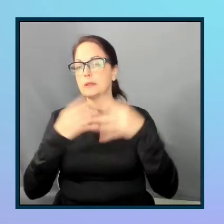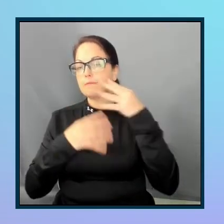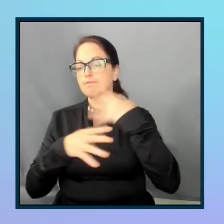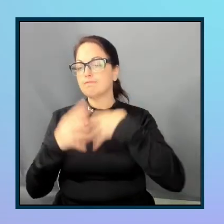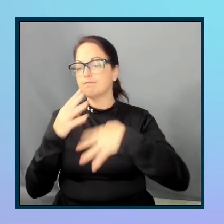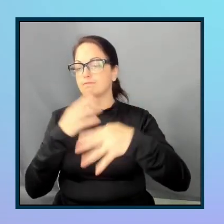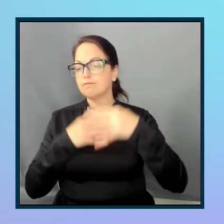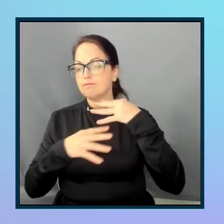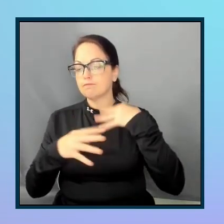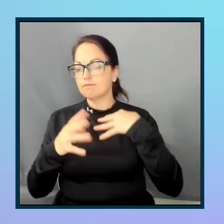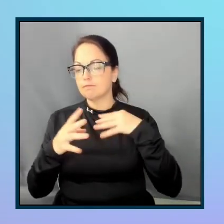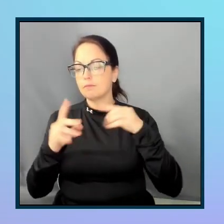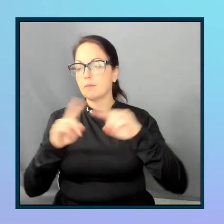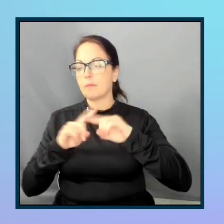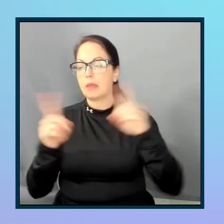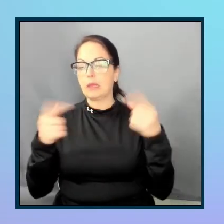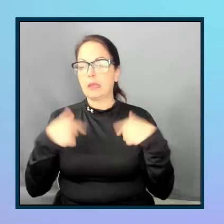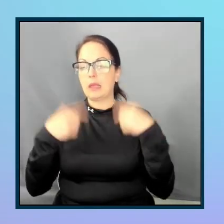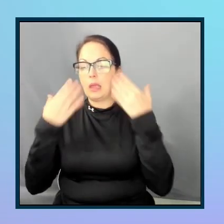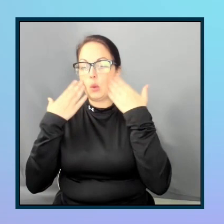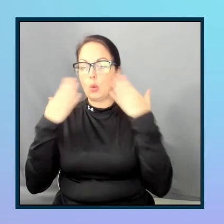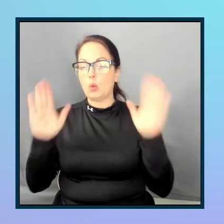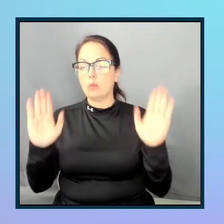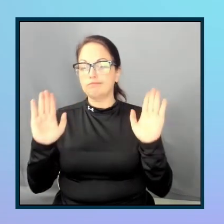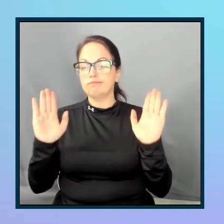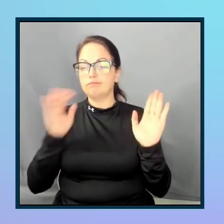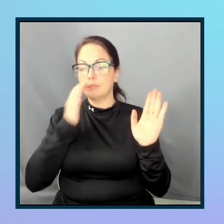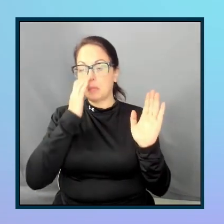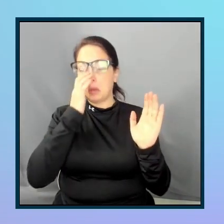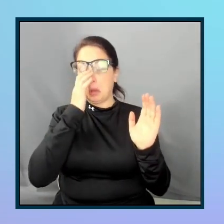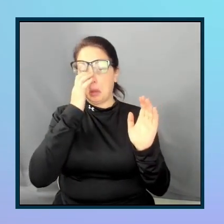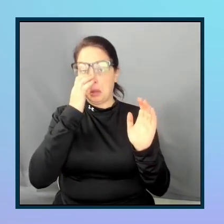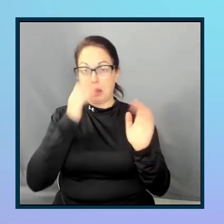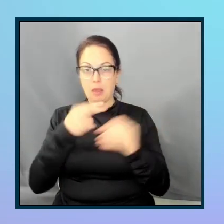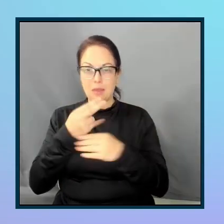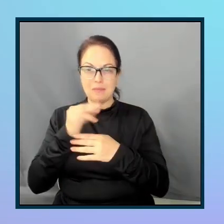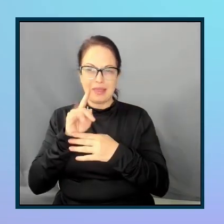So I don't know that I'm fully answering the question and Heidi, if you wanna repeat it, that would be helpful.